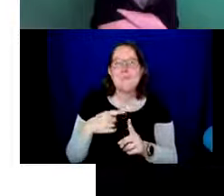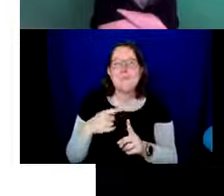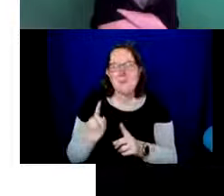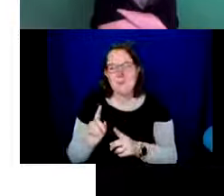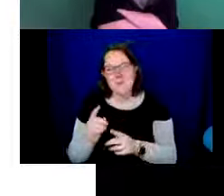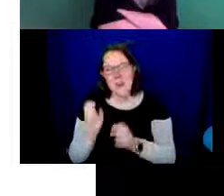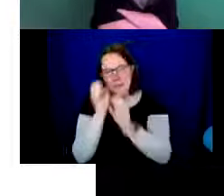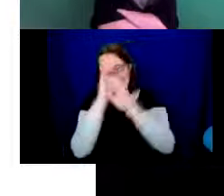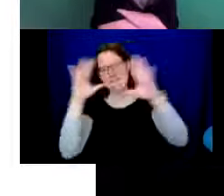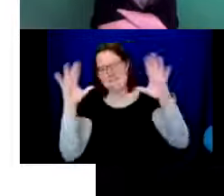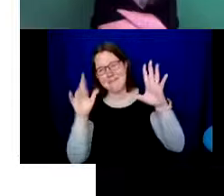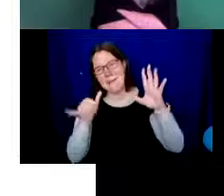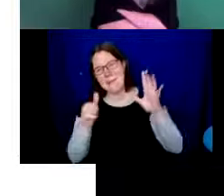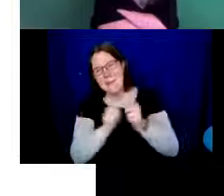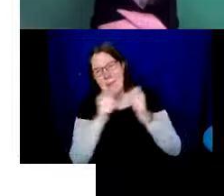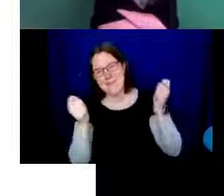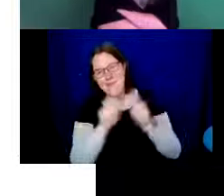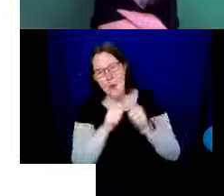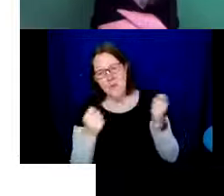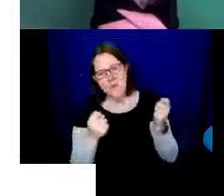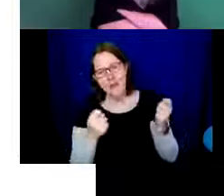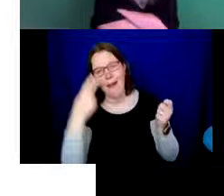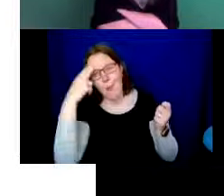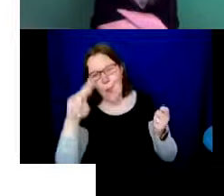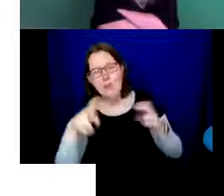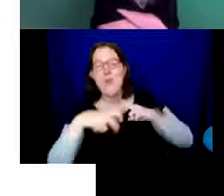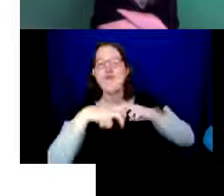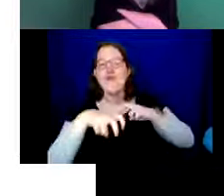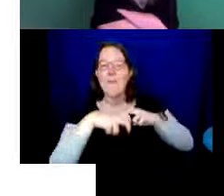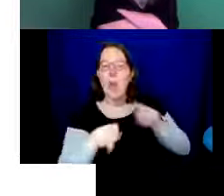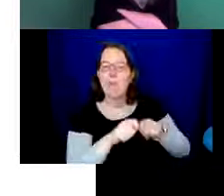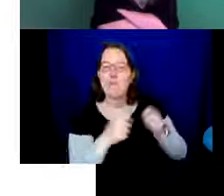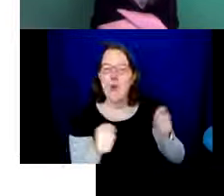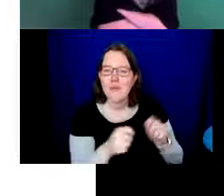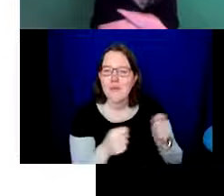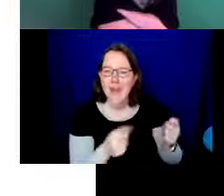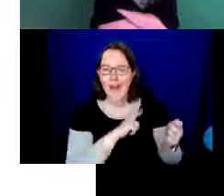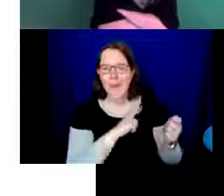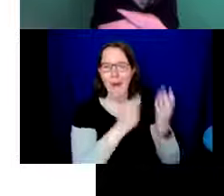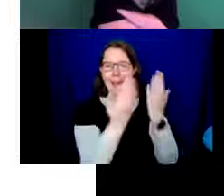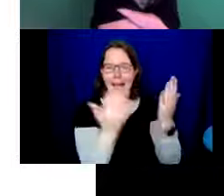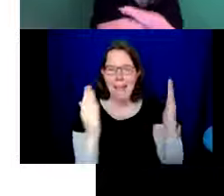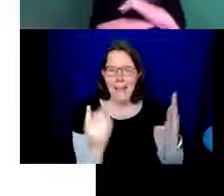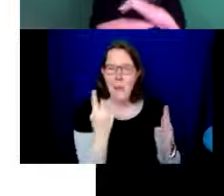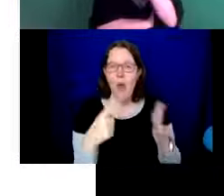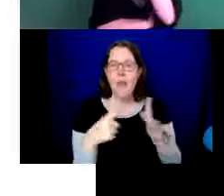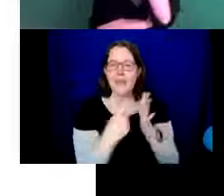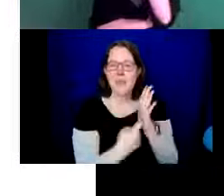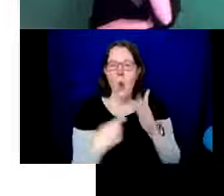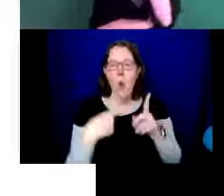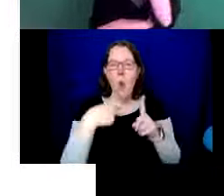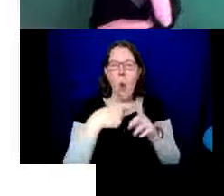from one in the orkney islands in the well beyond the mainland of scotland way on out in the north